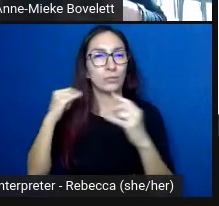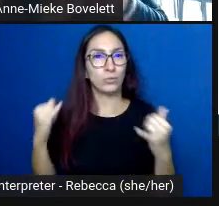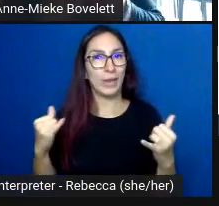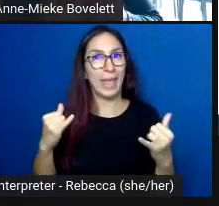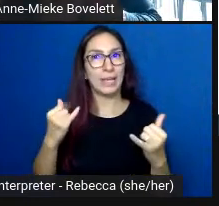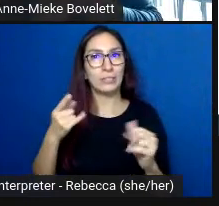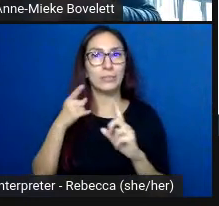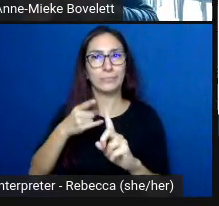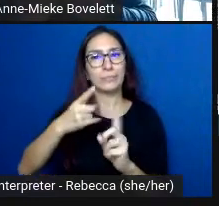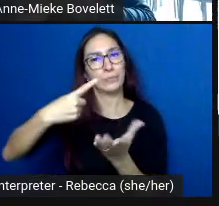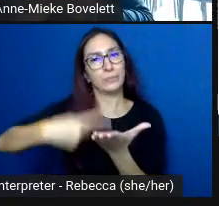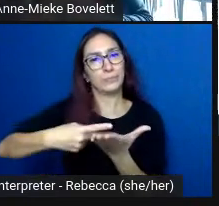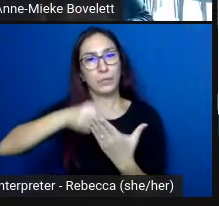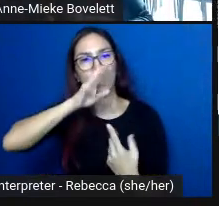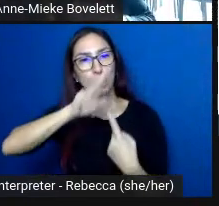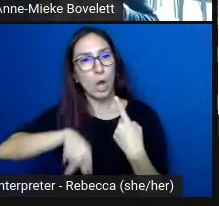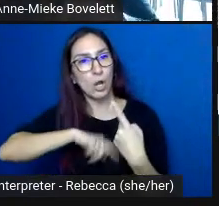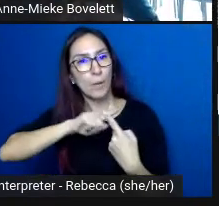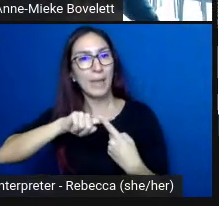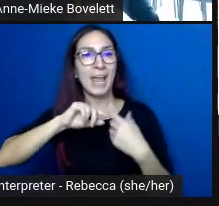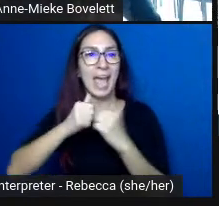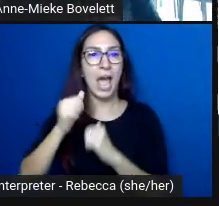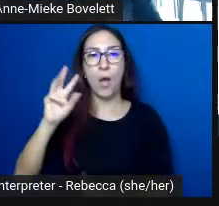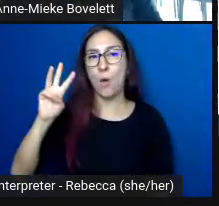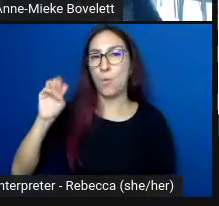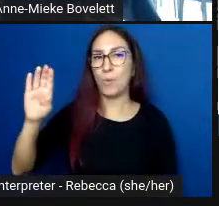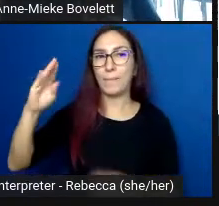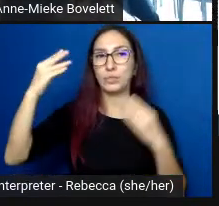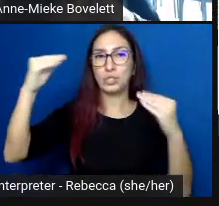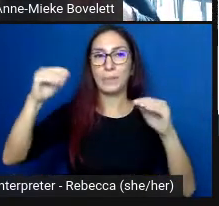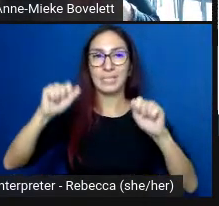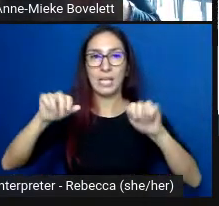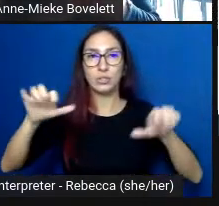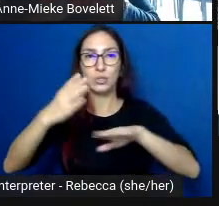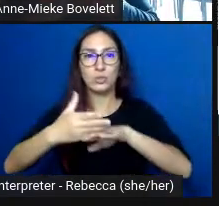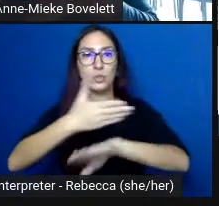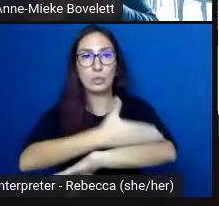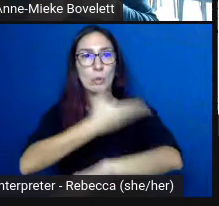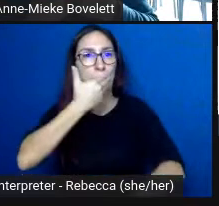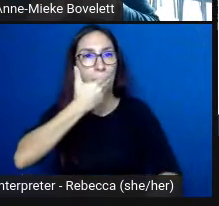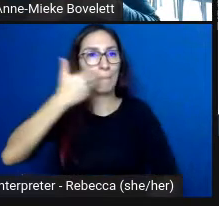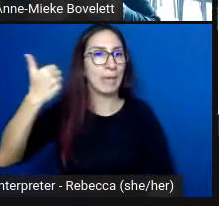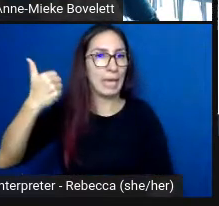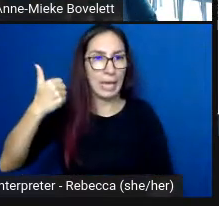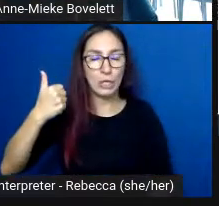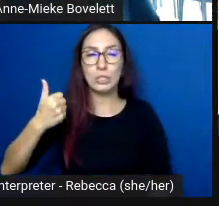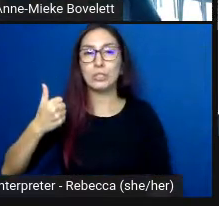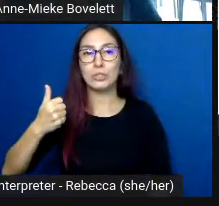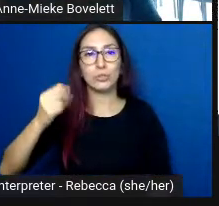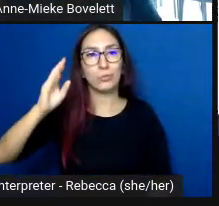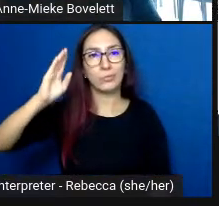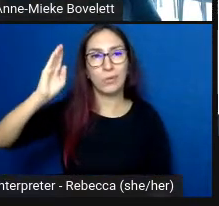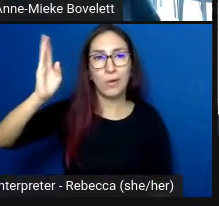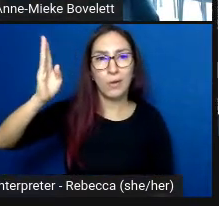how web shops can do better to talk to address more people.